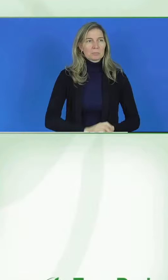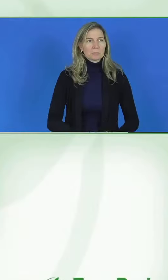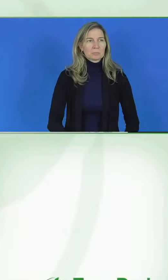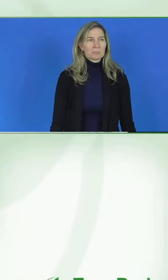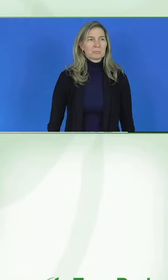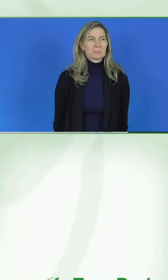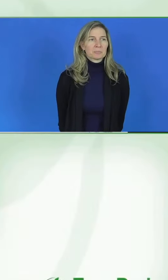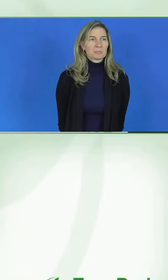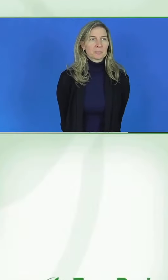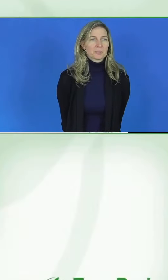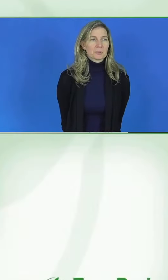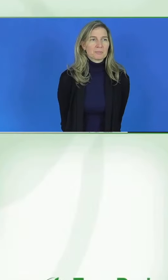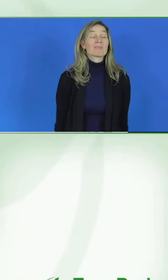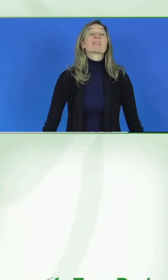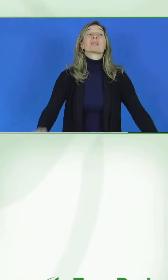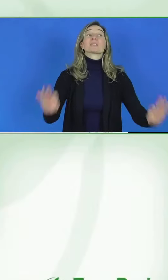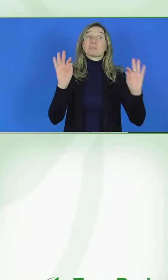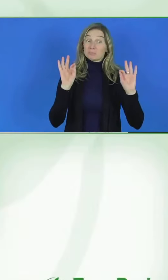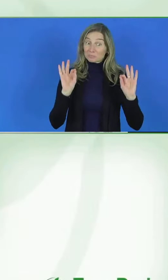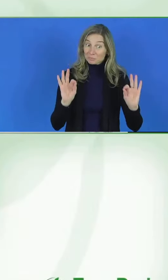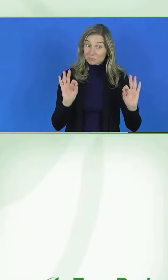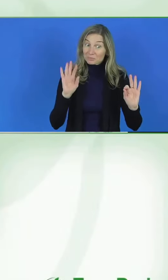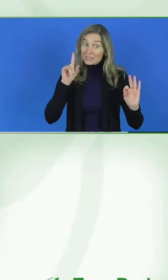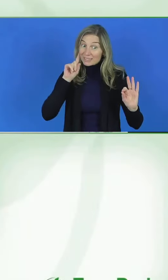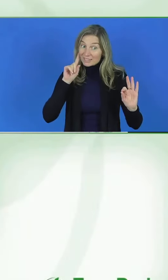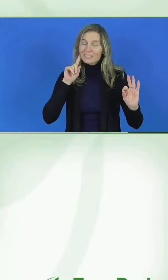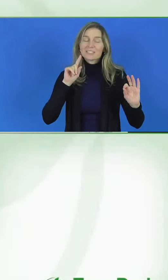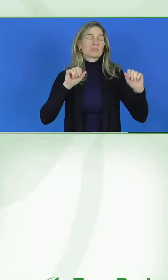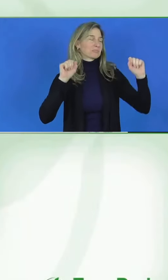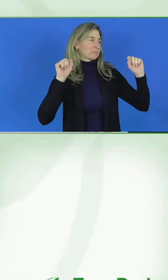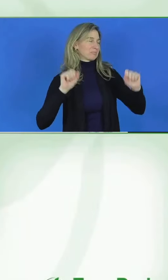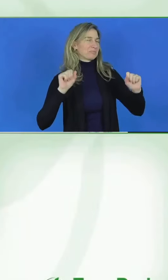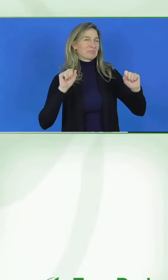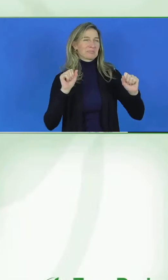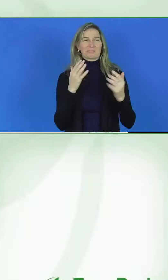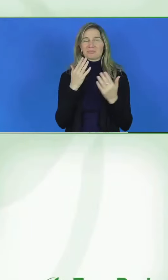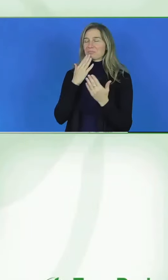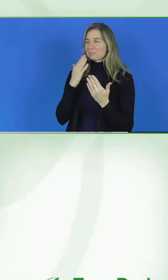Can you hear me now? OK, thank you. I am very honoured to be here, thank you very much and I'm very